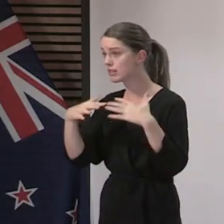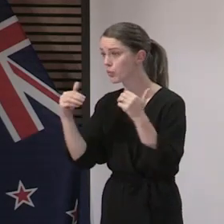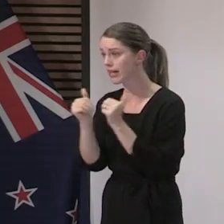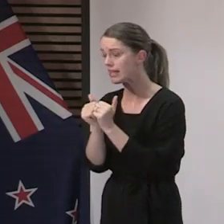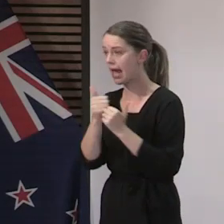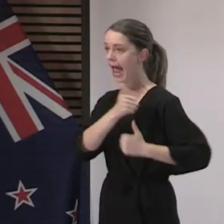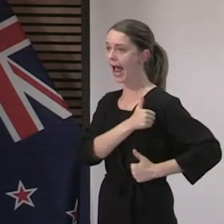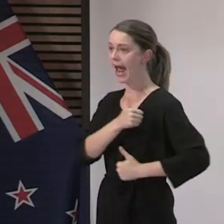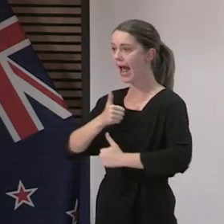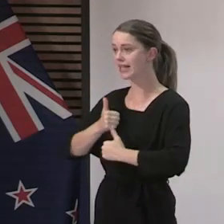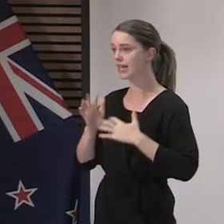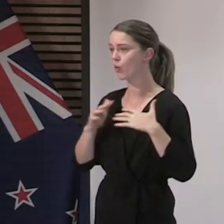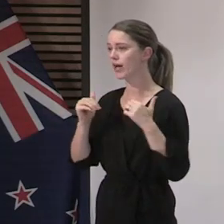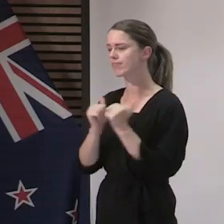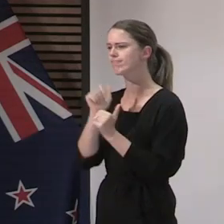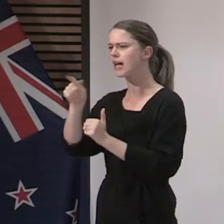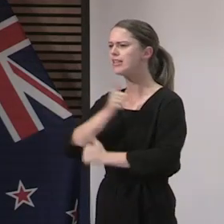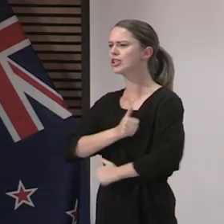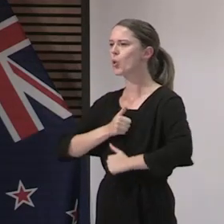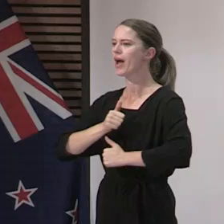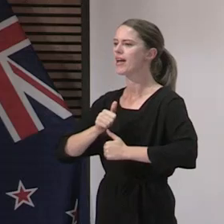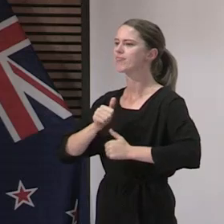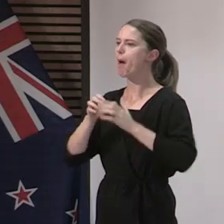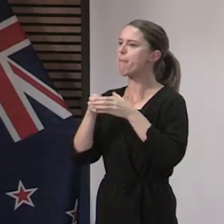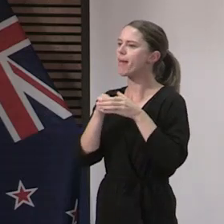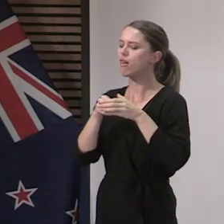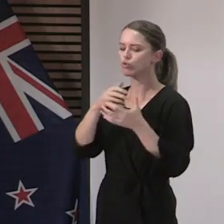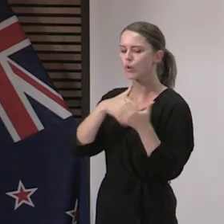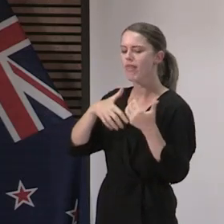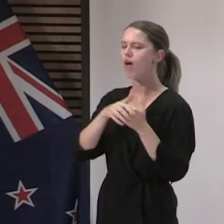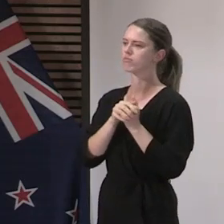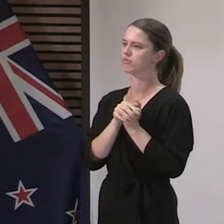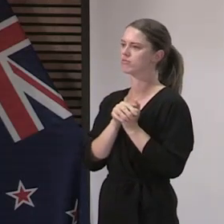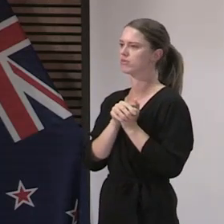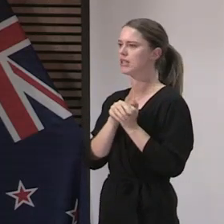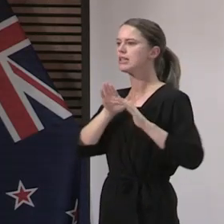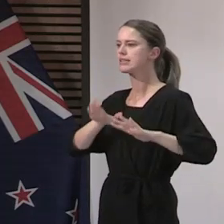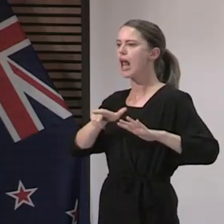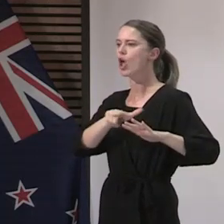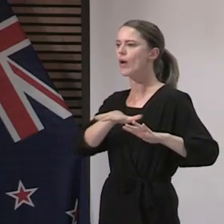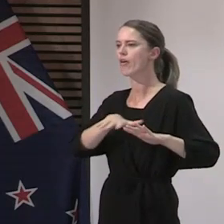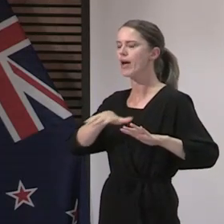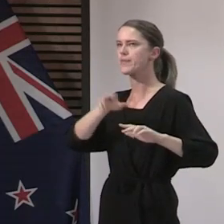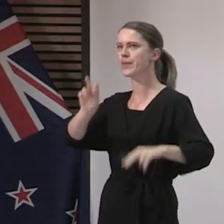ready and only when it is safe. So, this weekend, Anzac